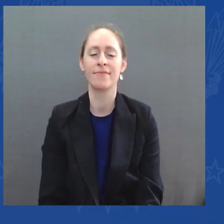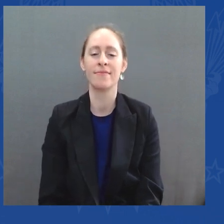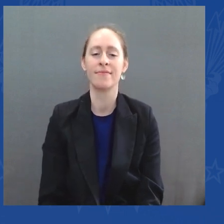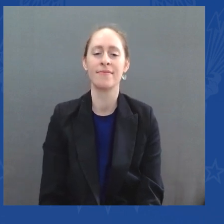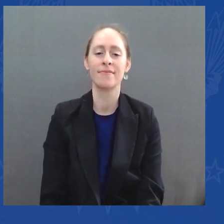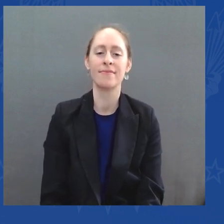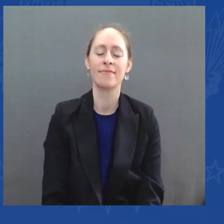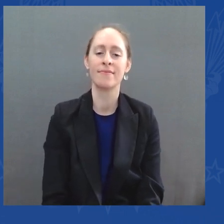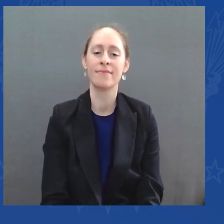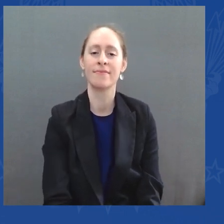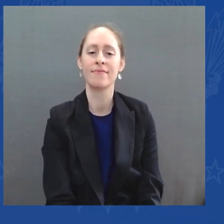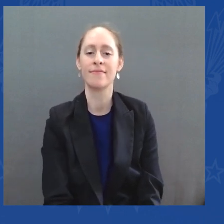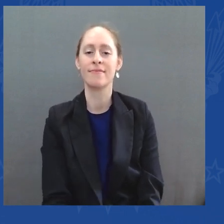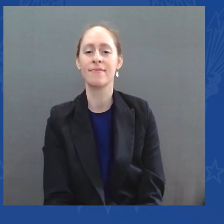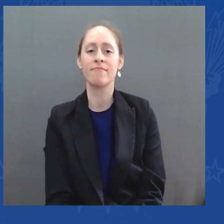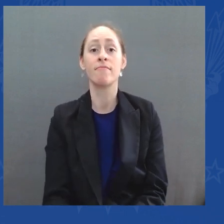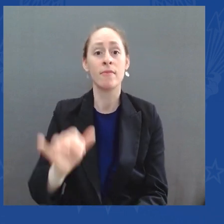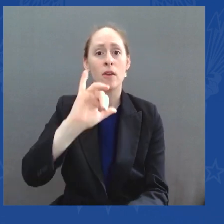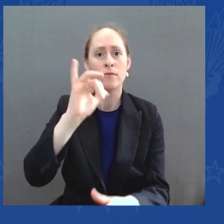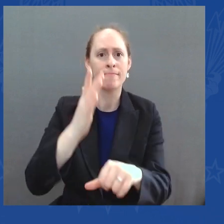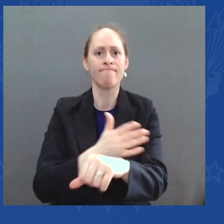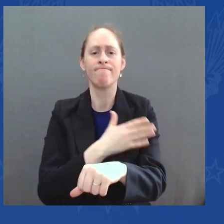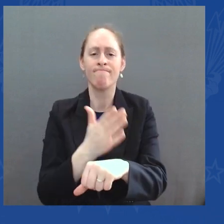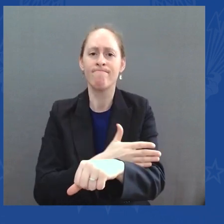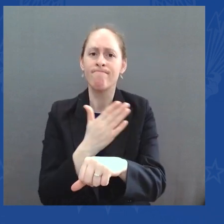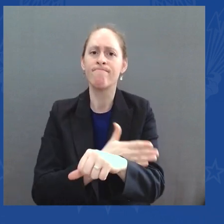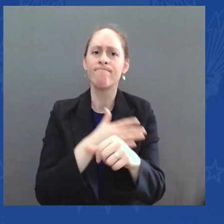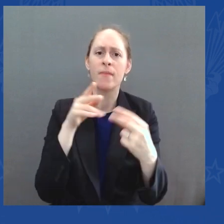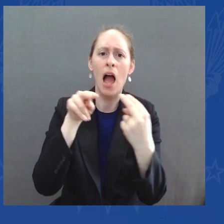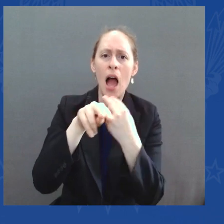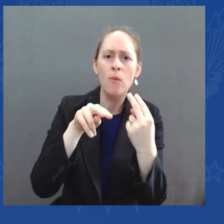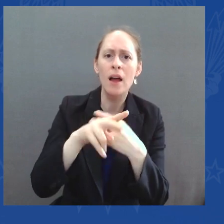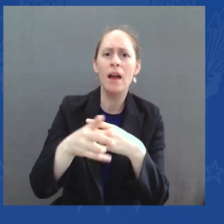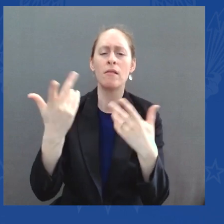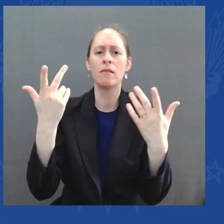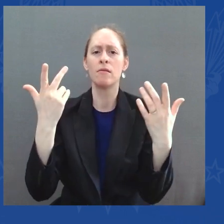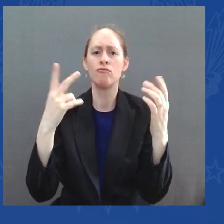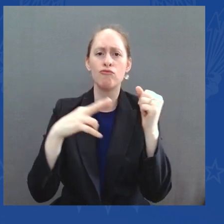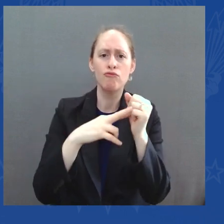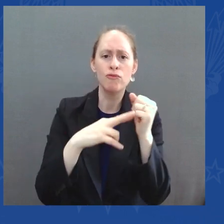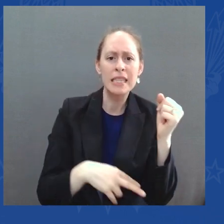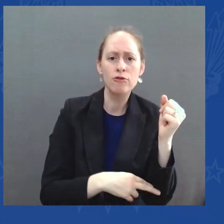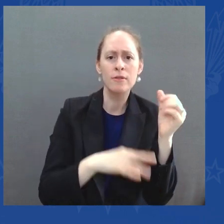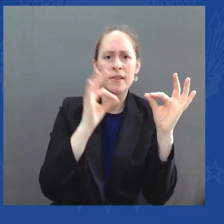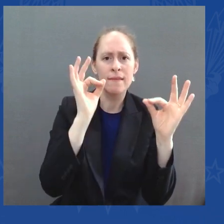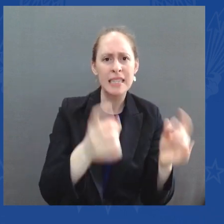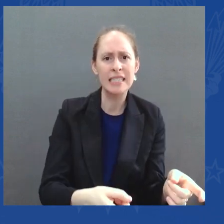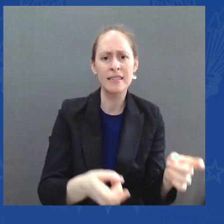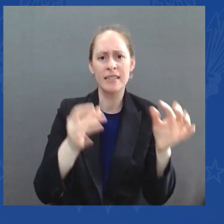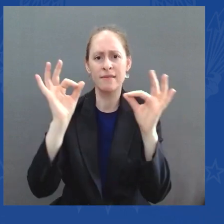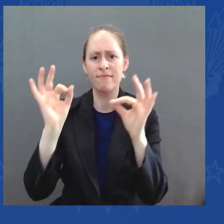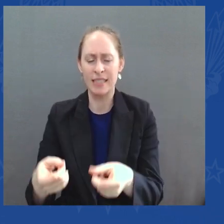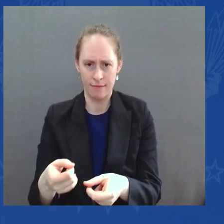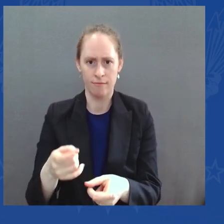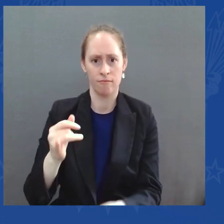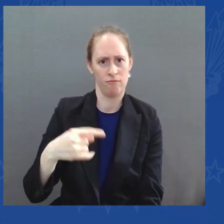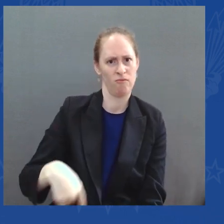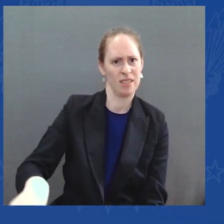This -- this country will be counting on you more than it ever has. So we should be able to -- you should be able to count on us